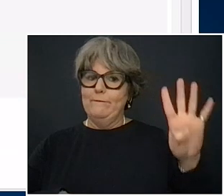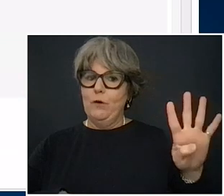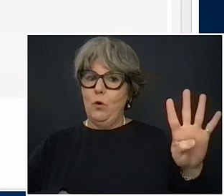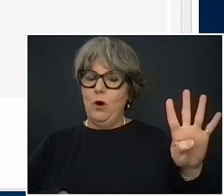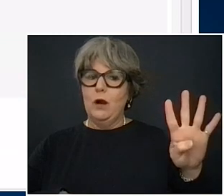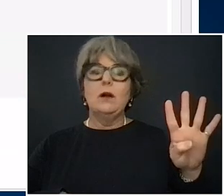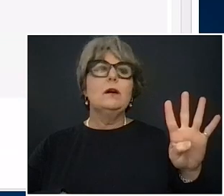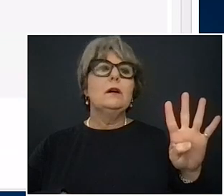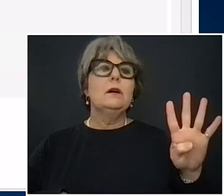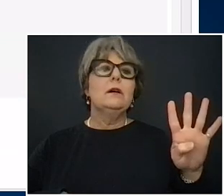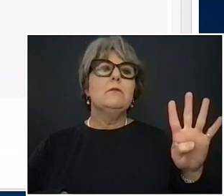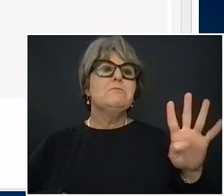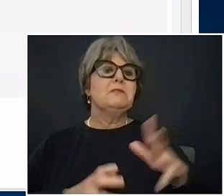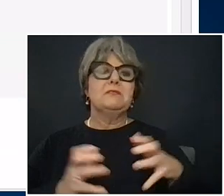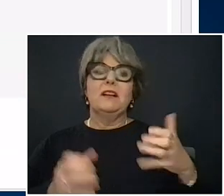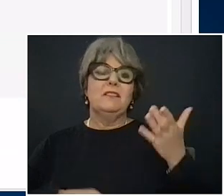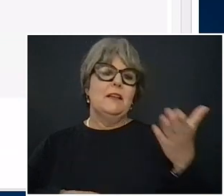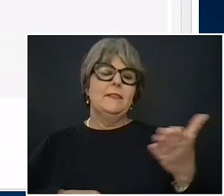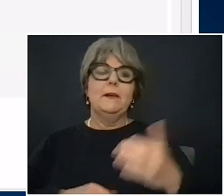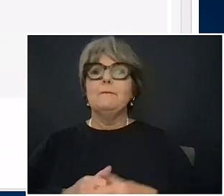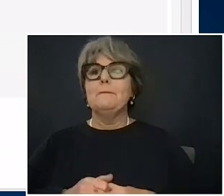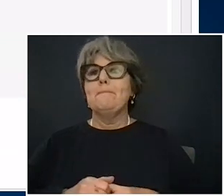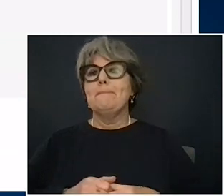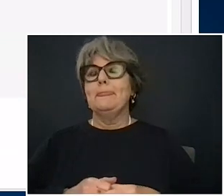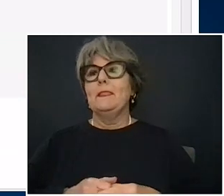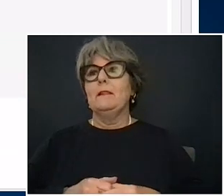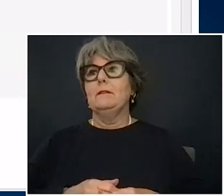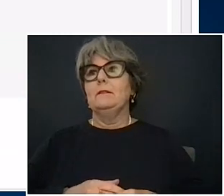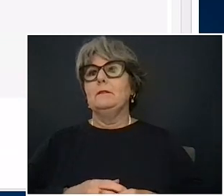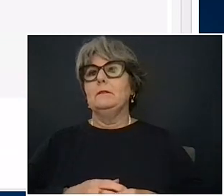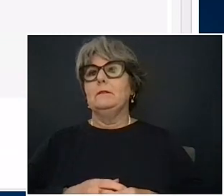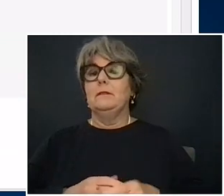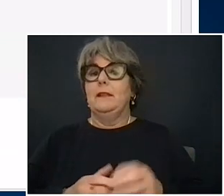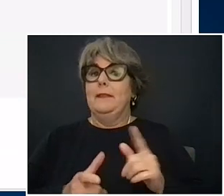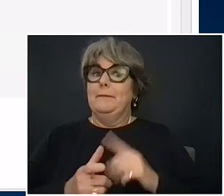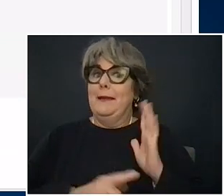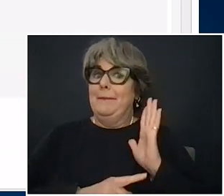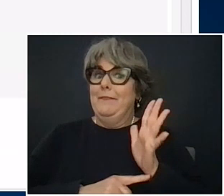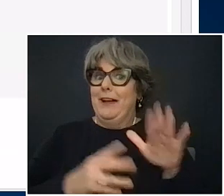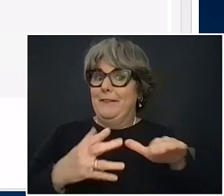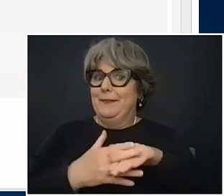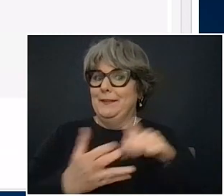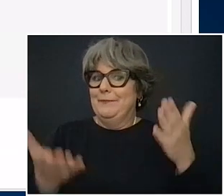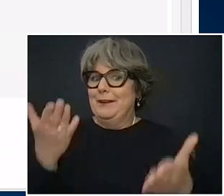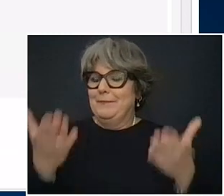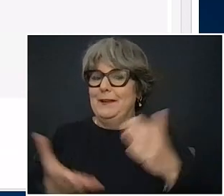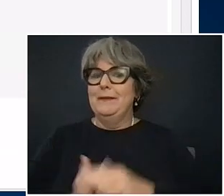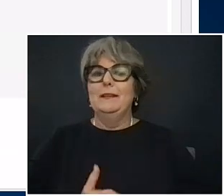lot there. And then you might get a five-minute break. I think Donna mentioned about the